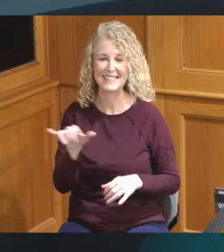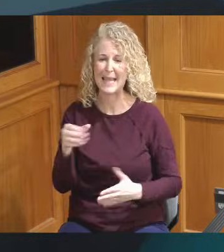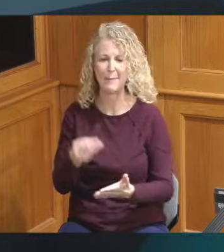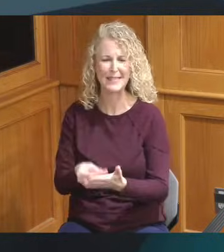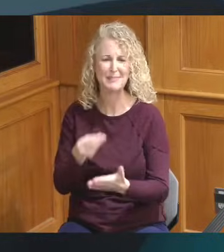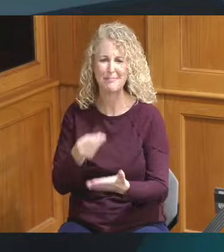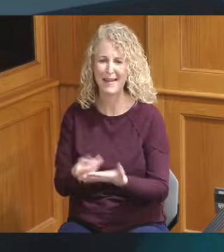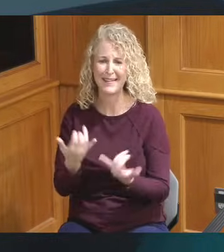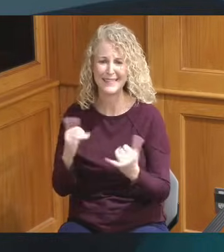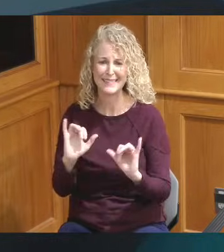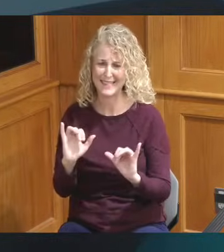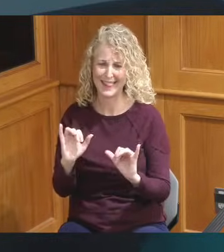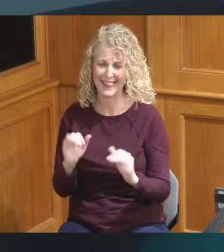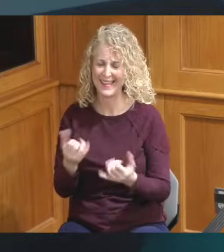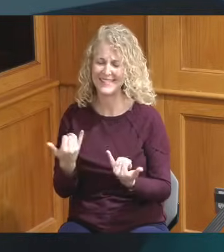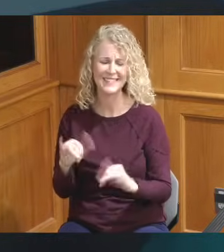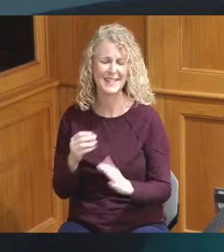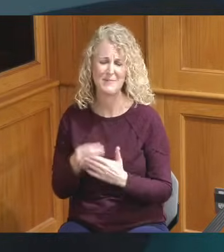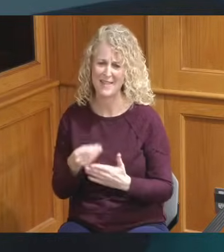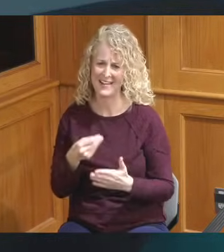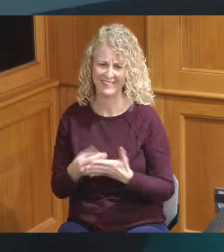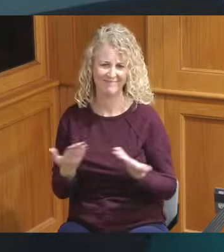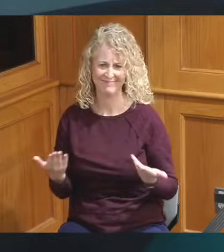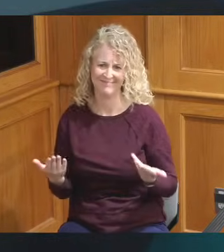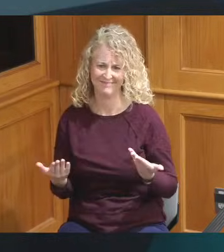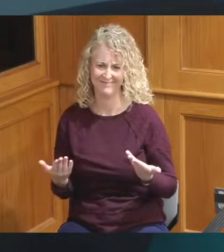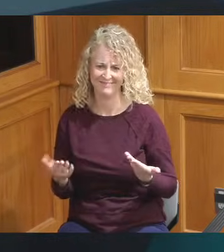you didn't put no check up right now, but [clears throat] you're paying for it with